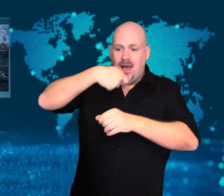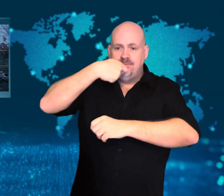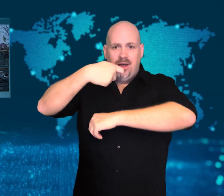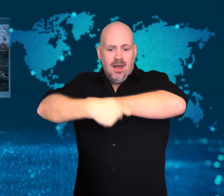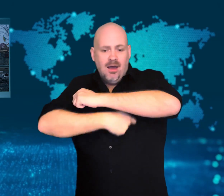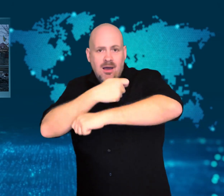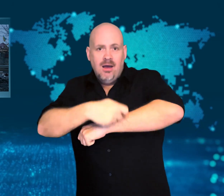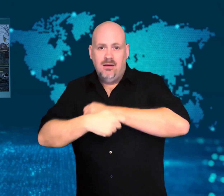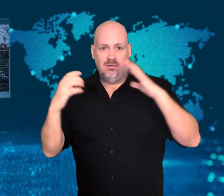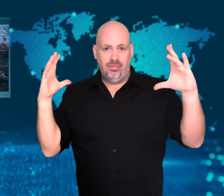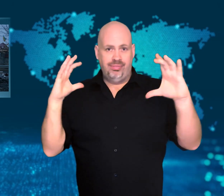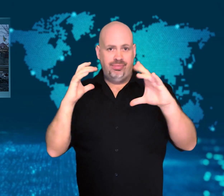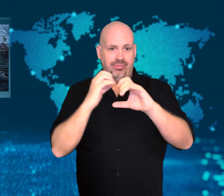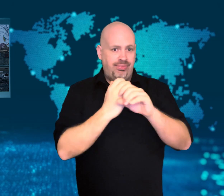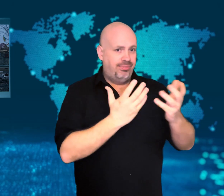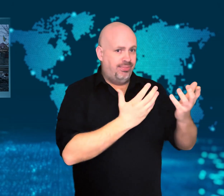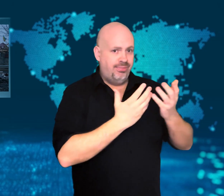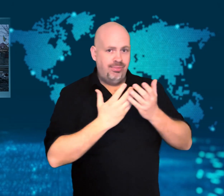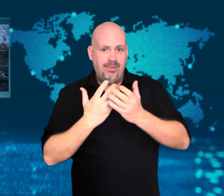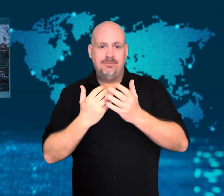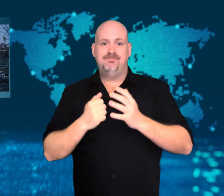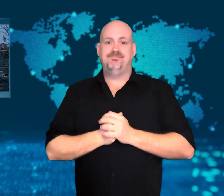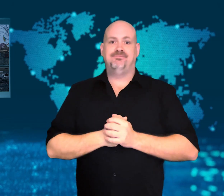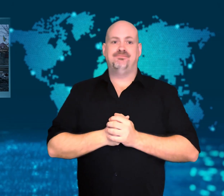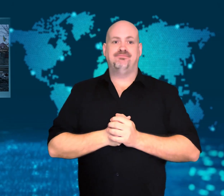in medical supplies.